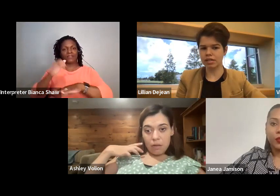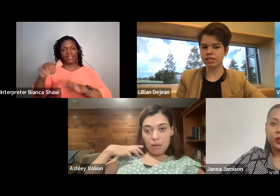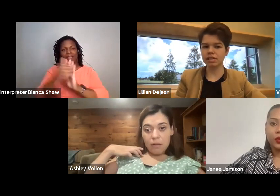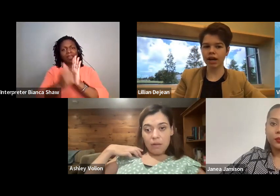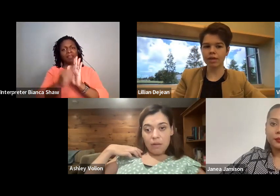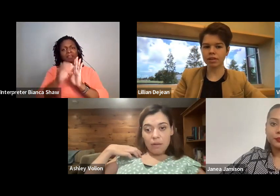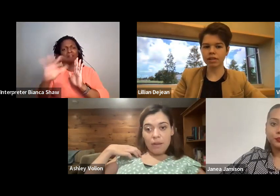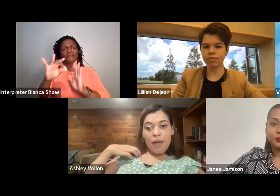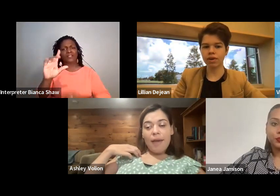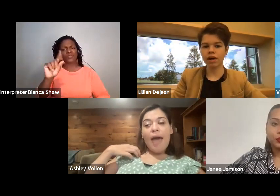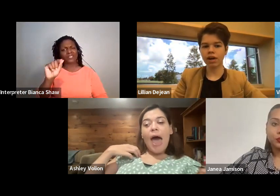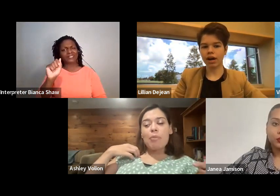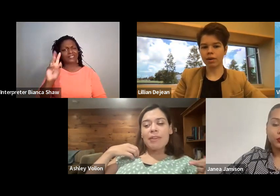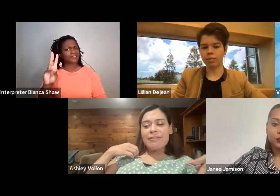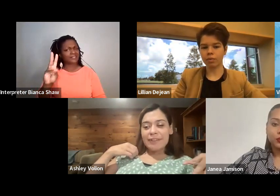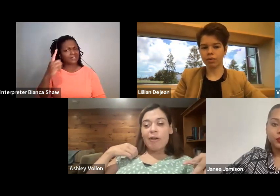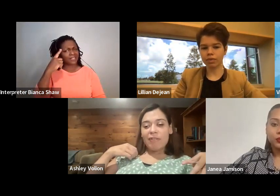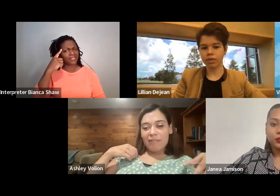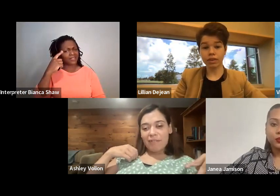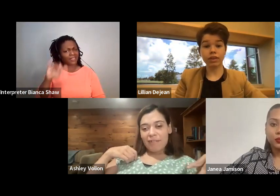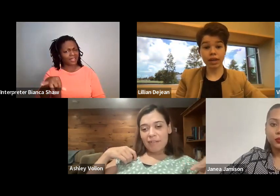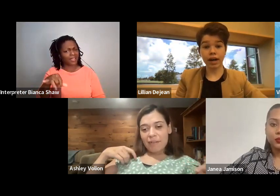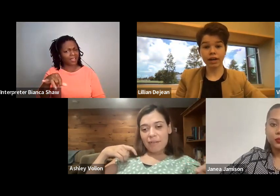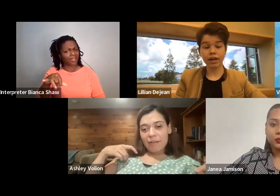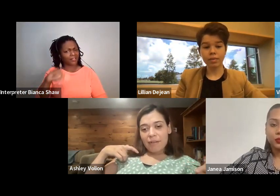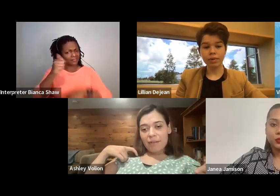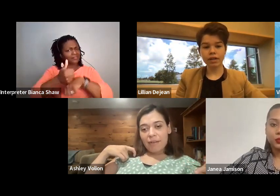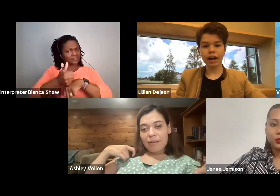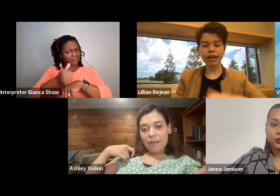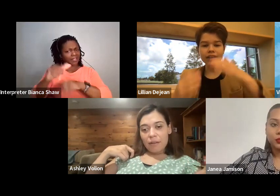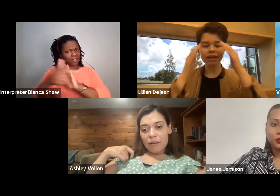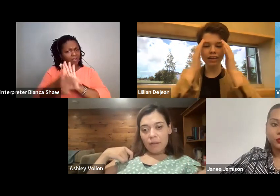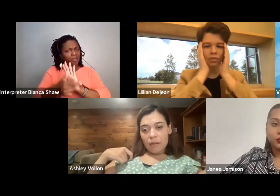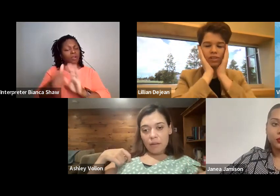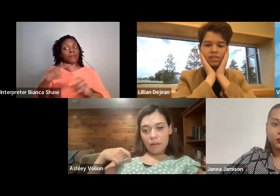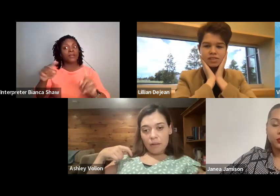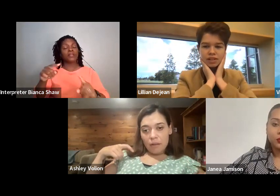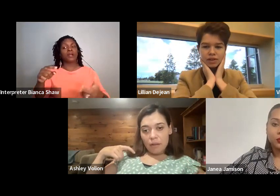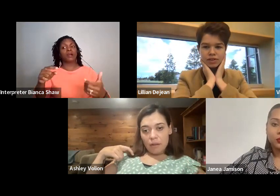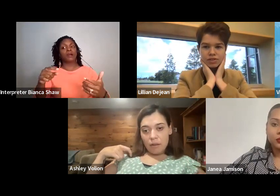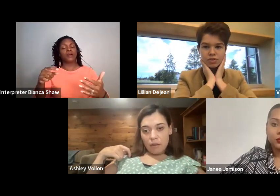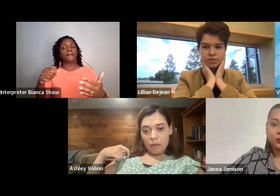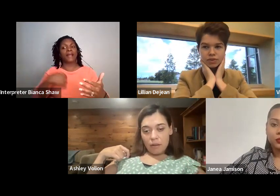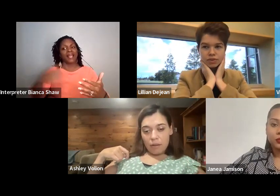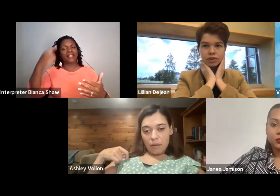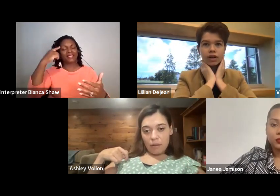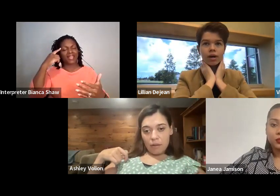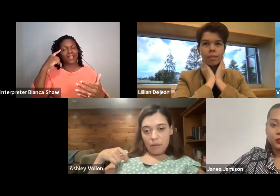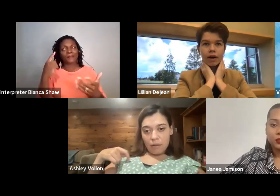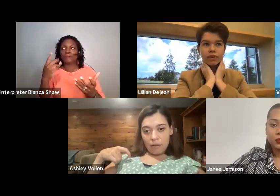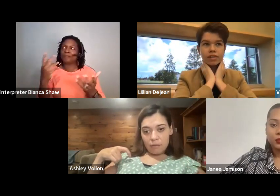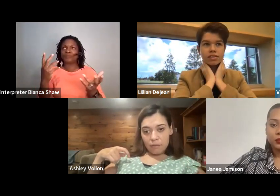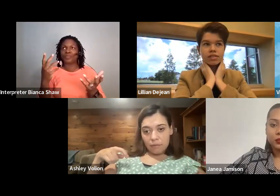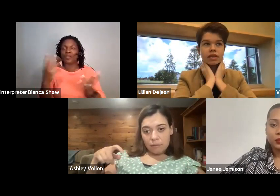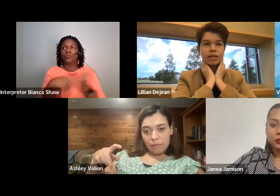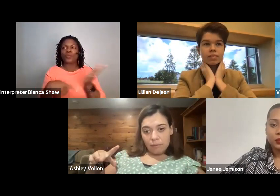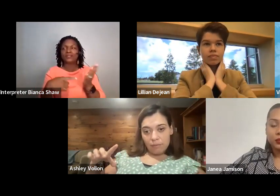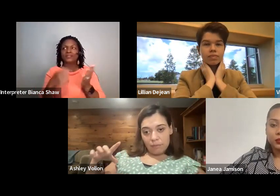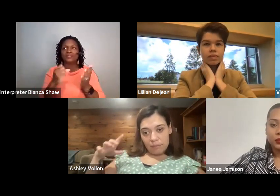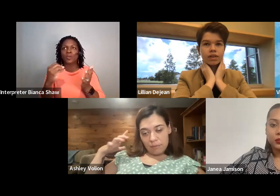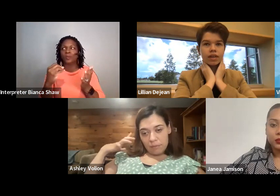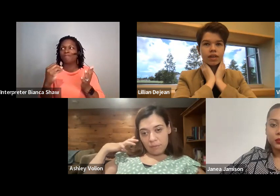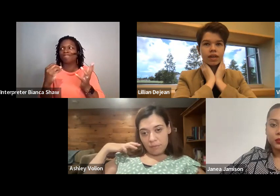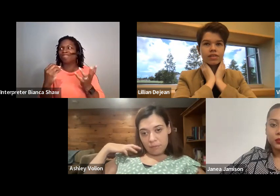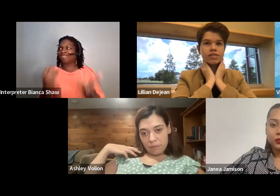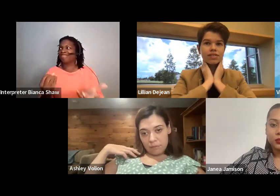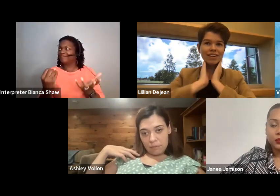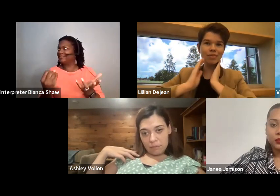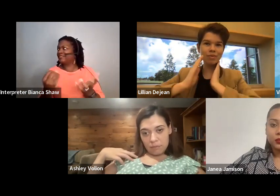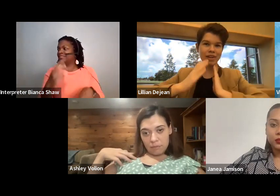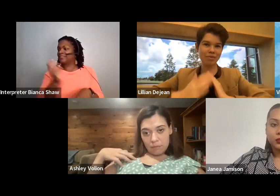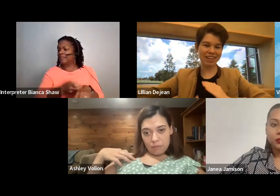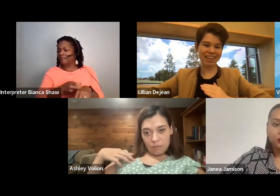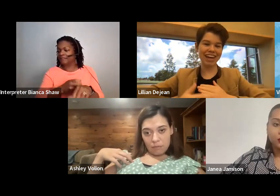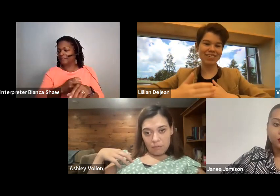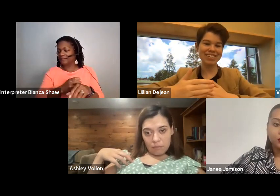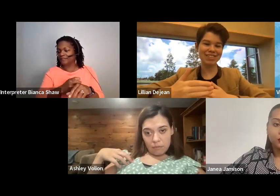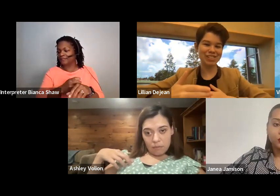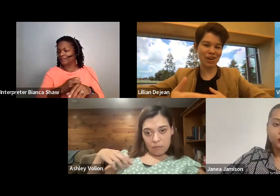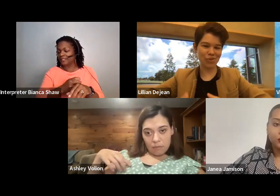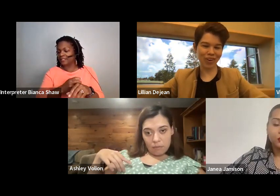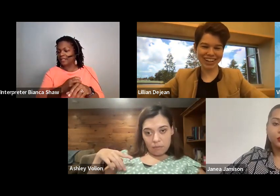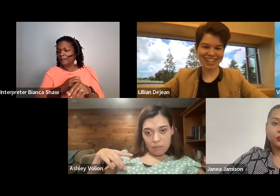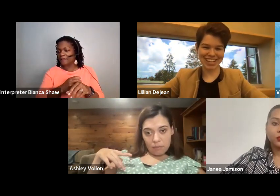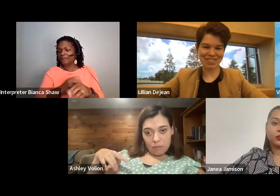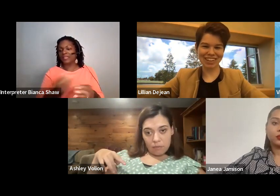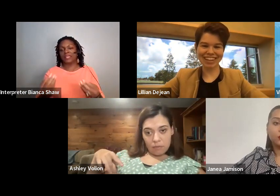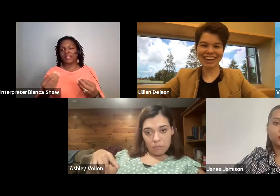I believe. Yeah. but I think what's so difficult about this is that it's gave us a step forward and accessibility.